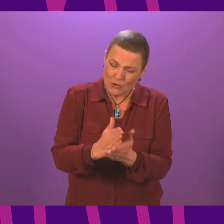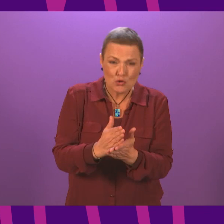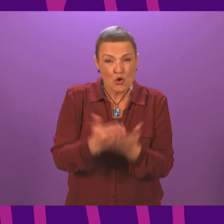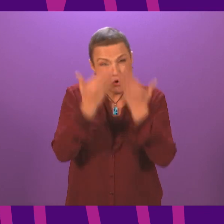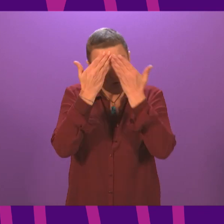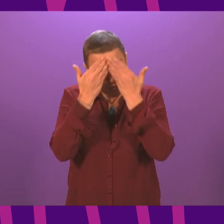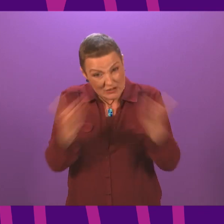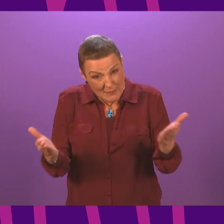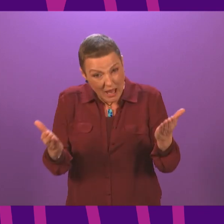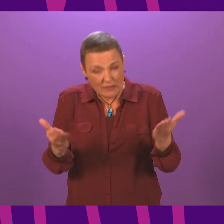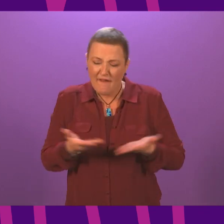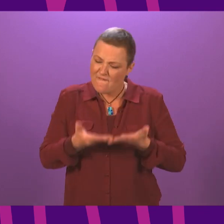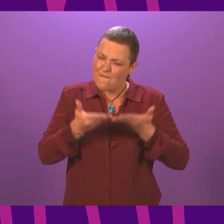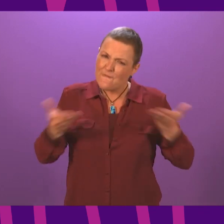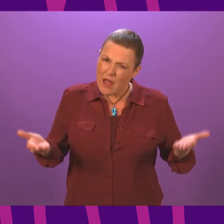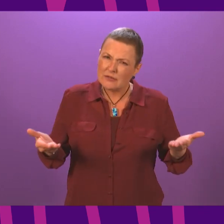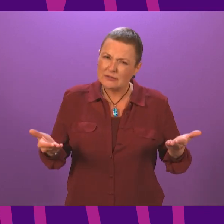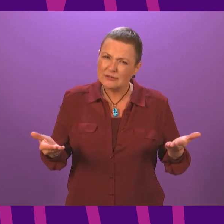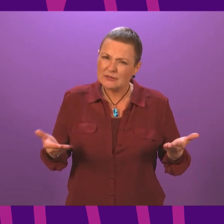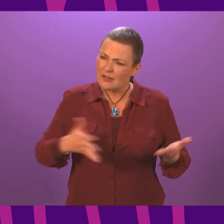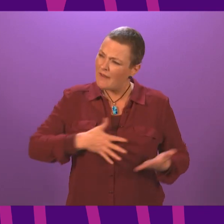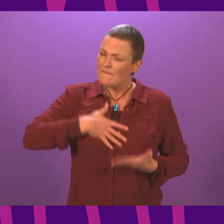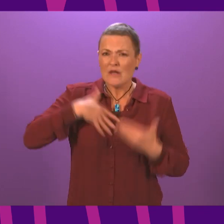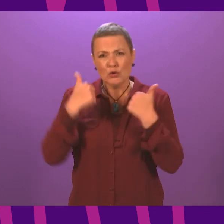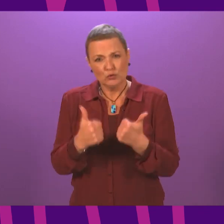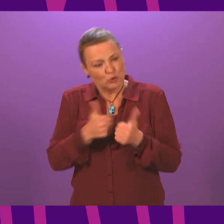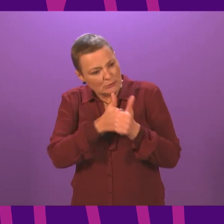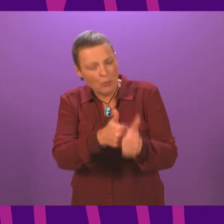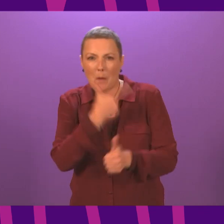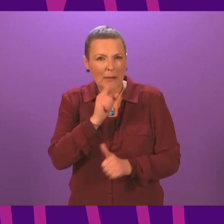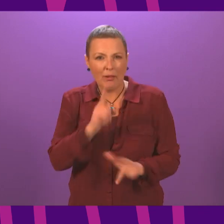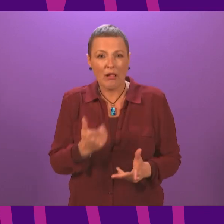built into how our disability benefits will look, feel and support people. I am grateful to our